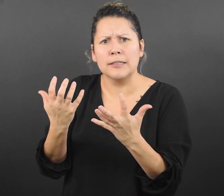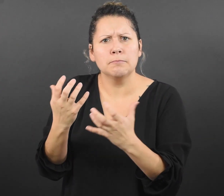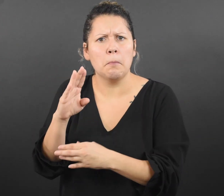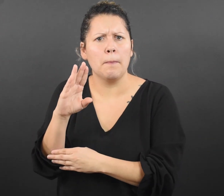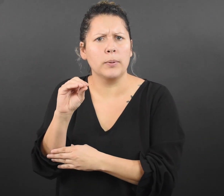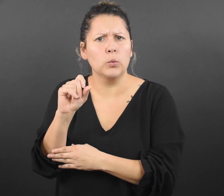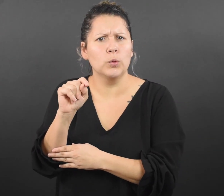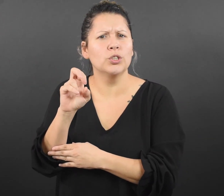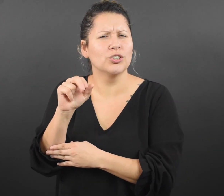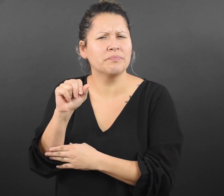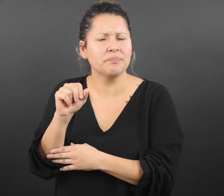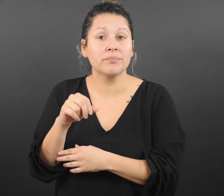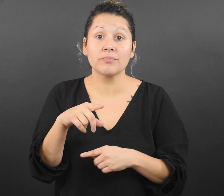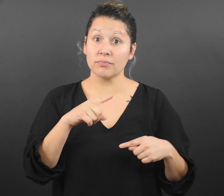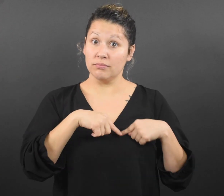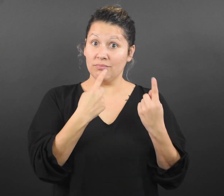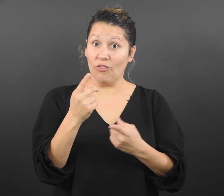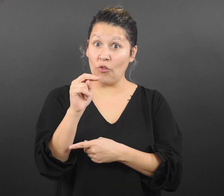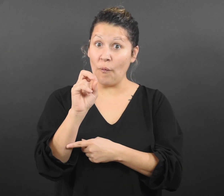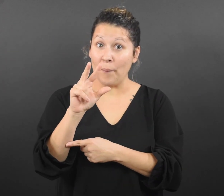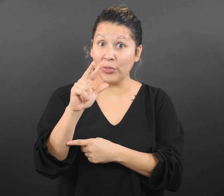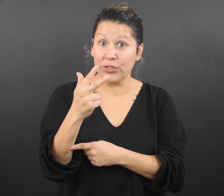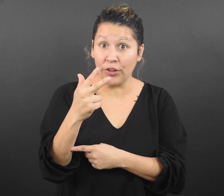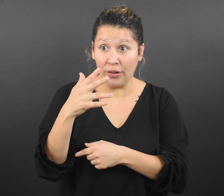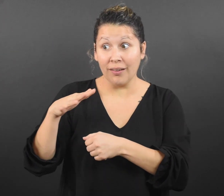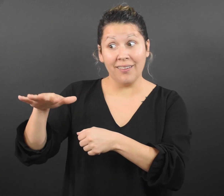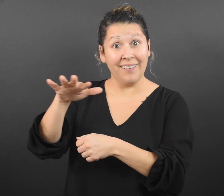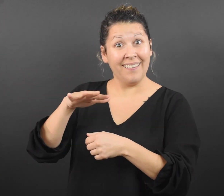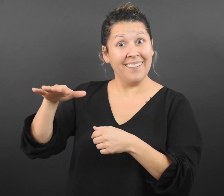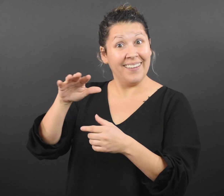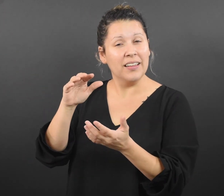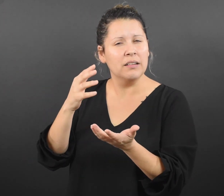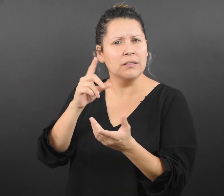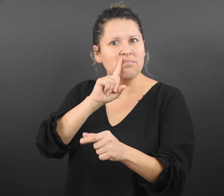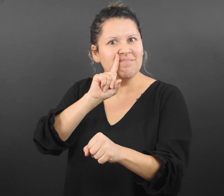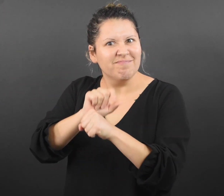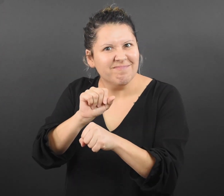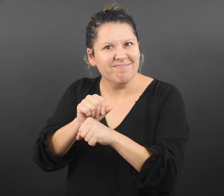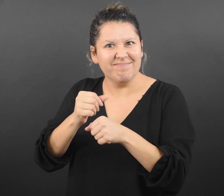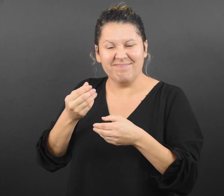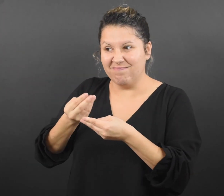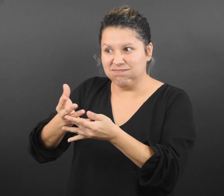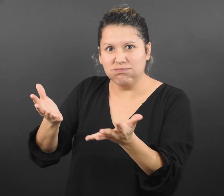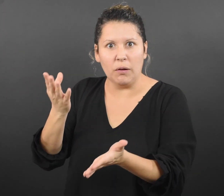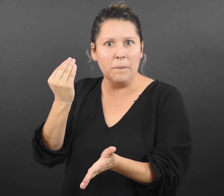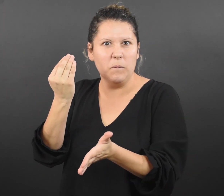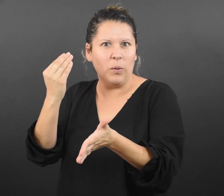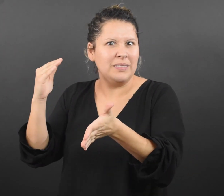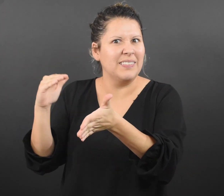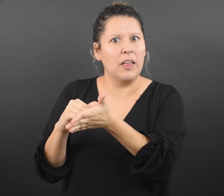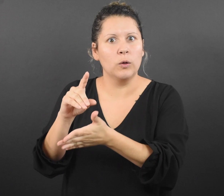Since Nov. 3, the site has administered nearly 14,000 doses to 5- to 11-year-olds,